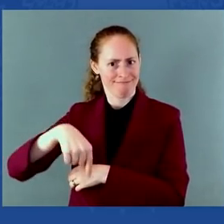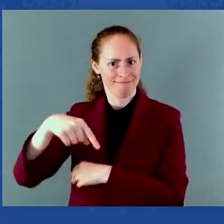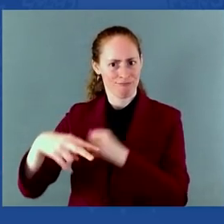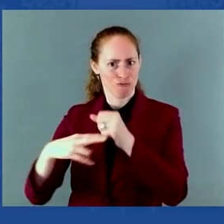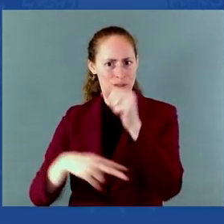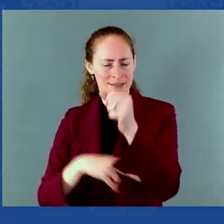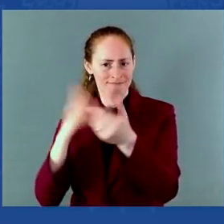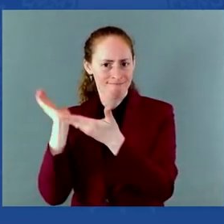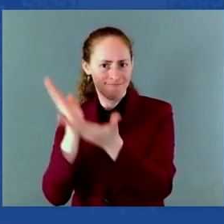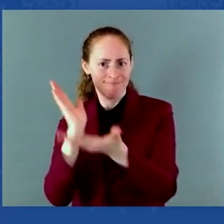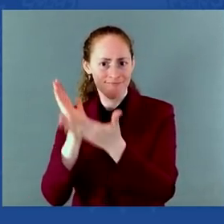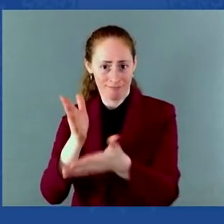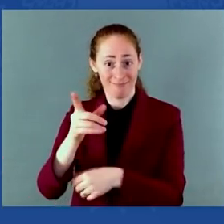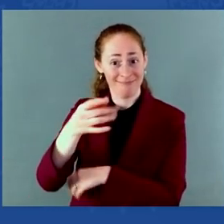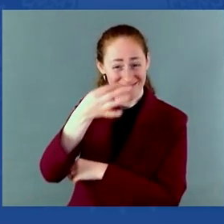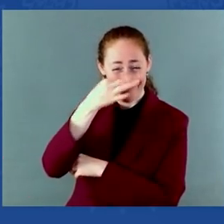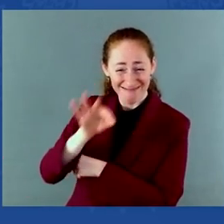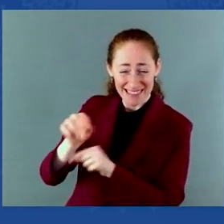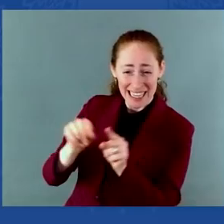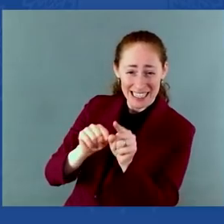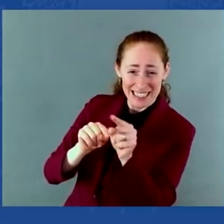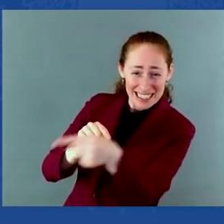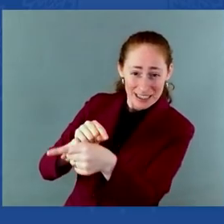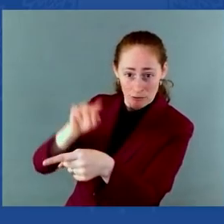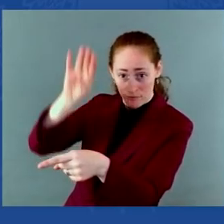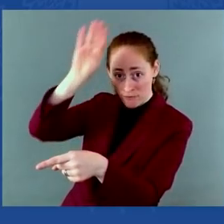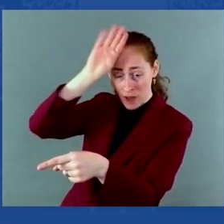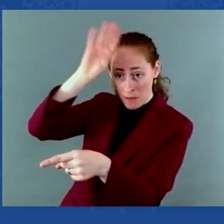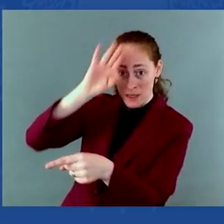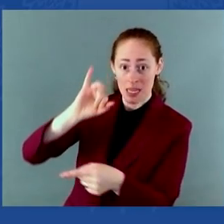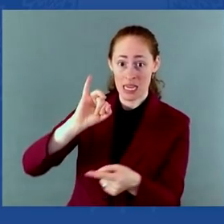Without this bridge, as I said earlier, it's a 10-mile detour just to get to the other side.